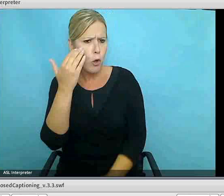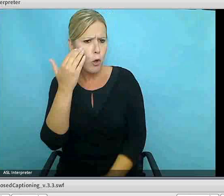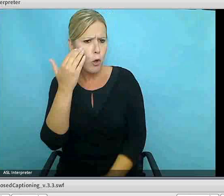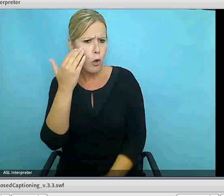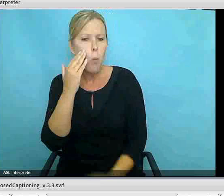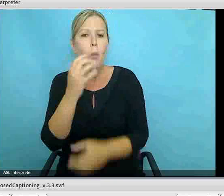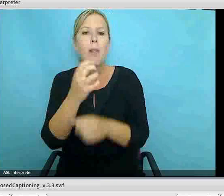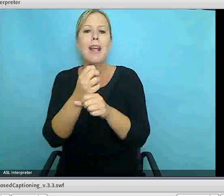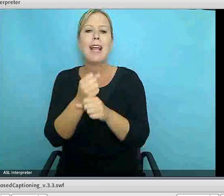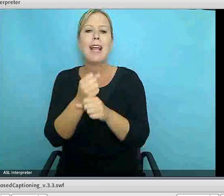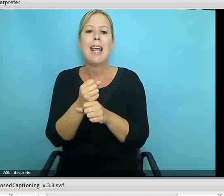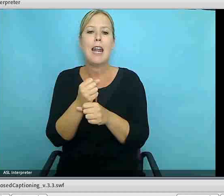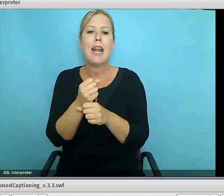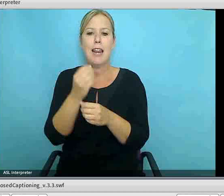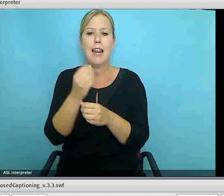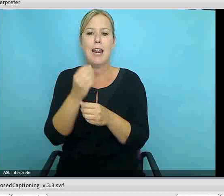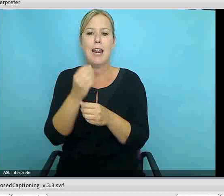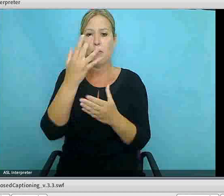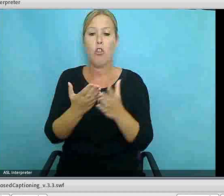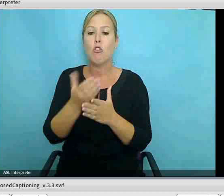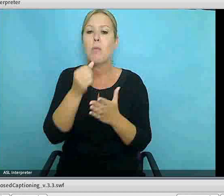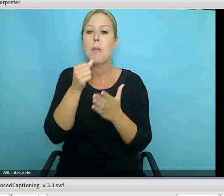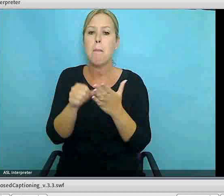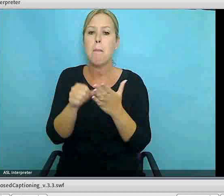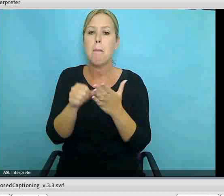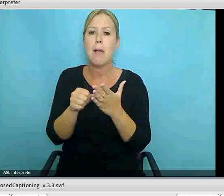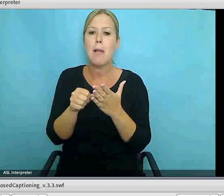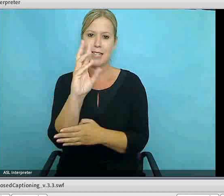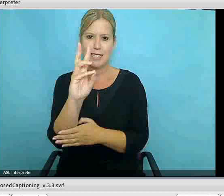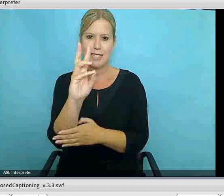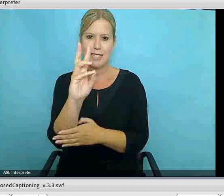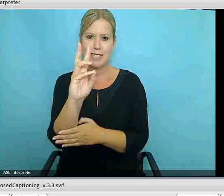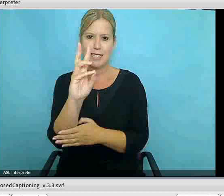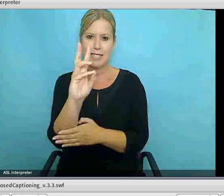60 days before their auto-assignment takes place.